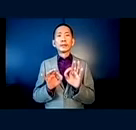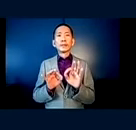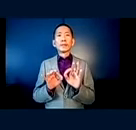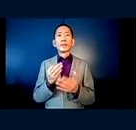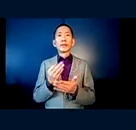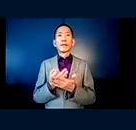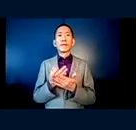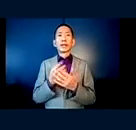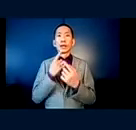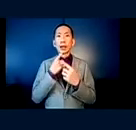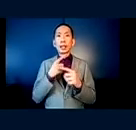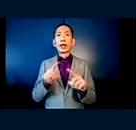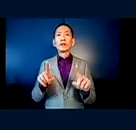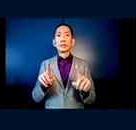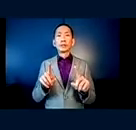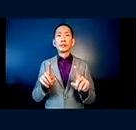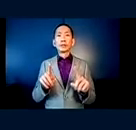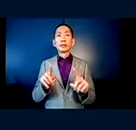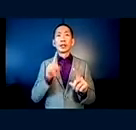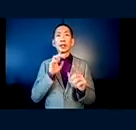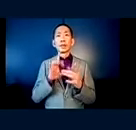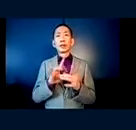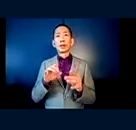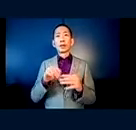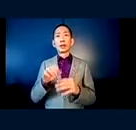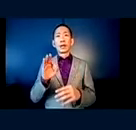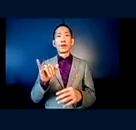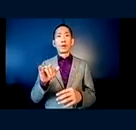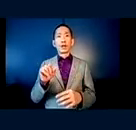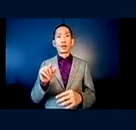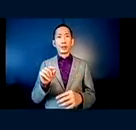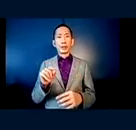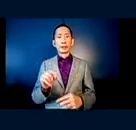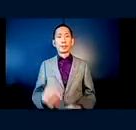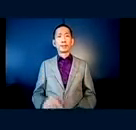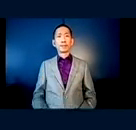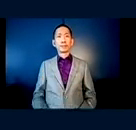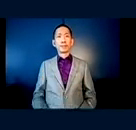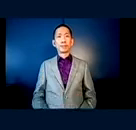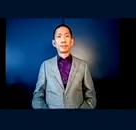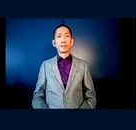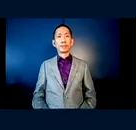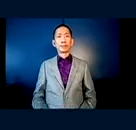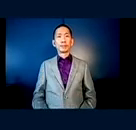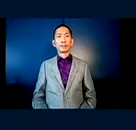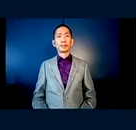IS A SMALL SAMPLING, AGAIN, OF FUNDING ANNOUNCEMENTS RELEASED